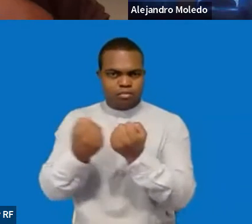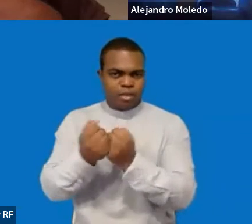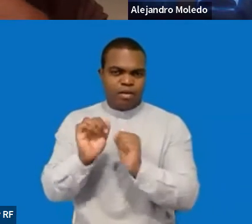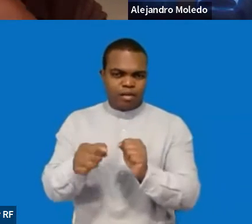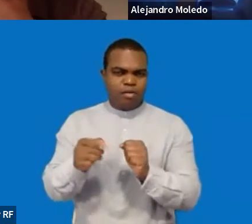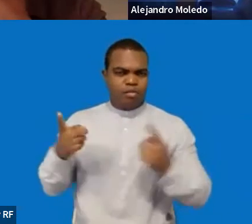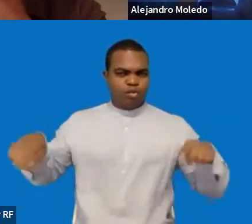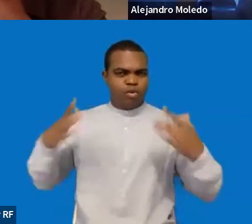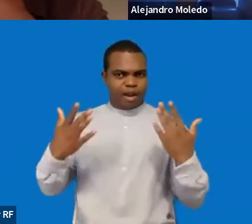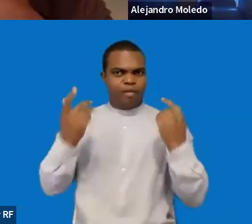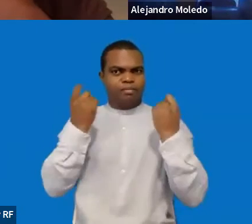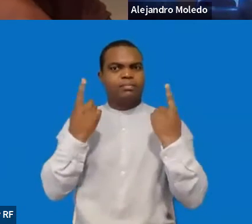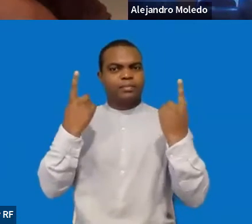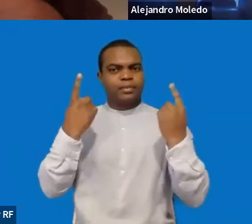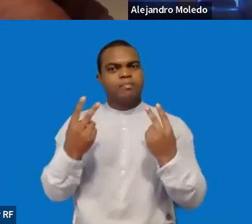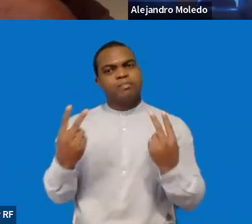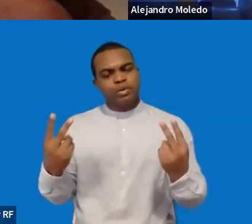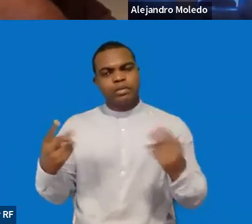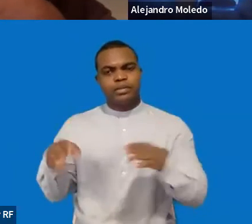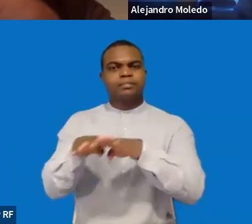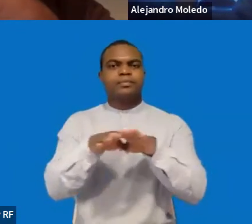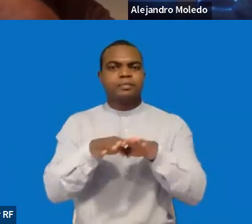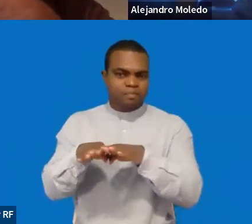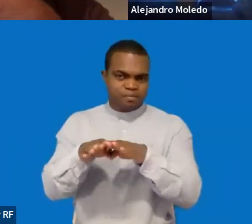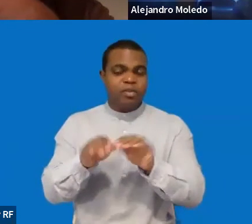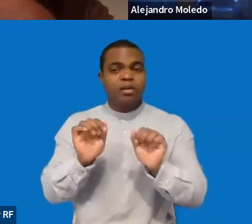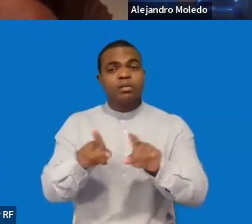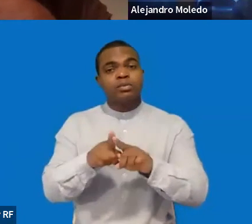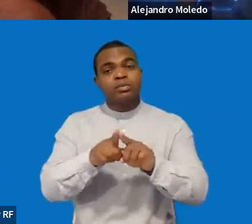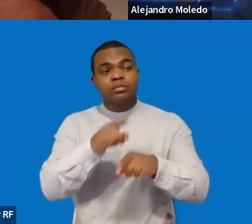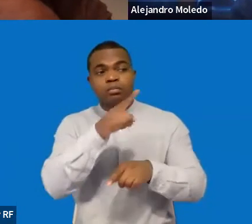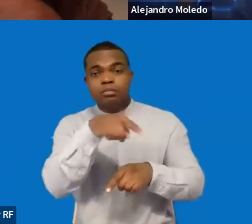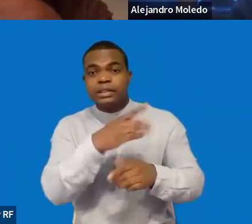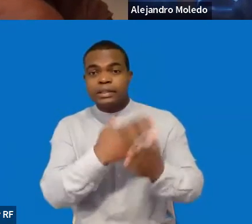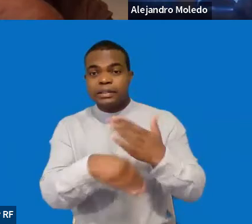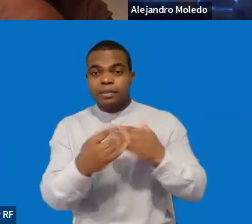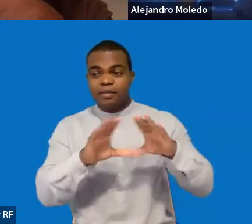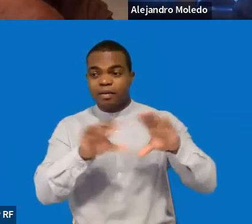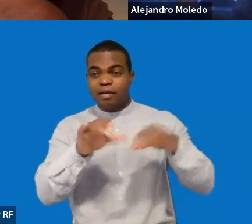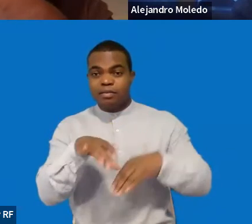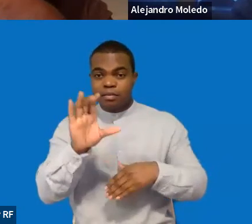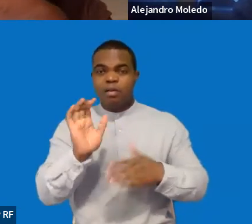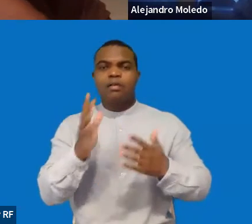a local person with disabilities, a European with disability